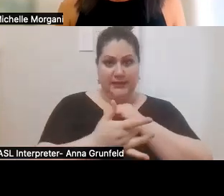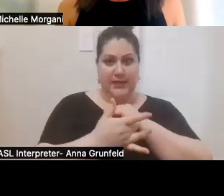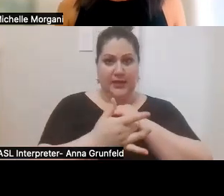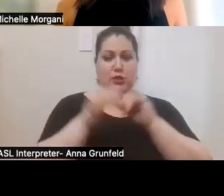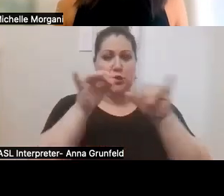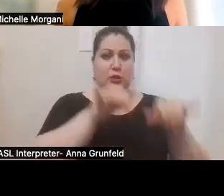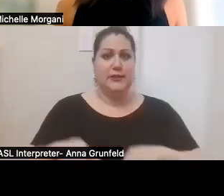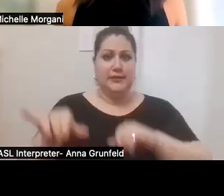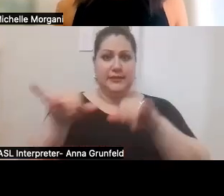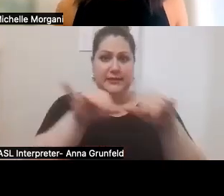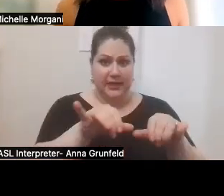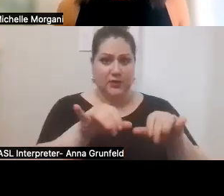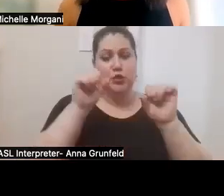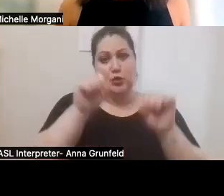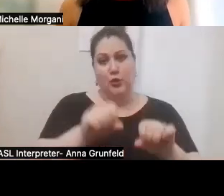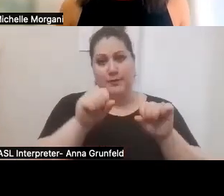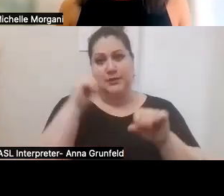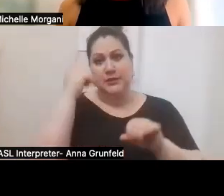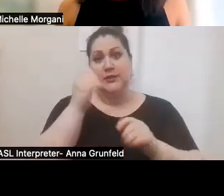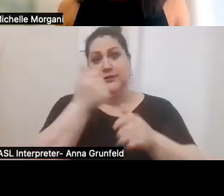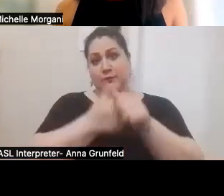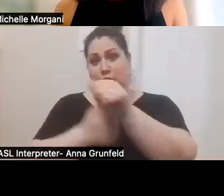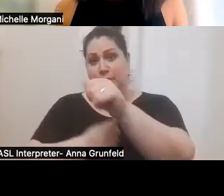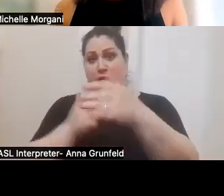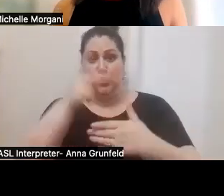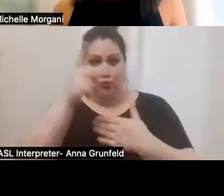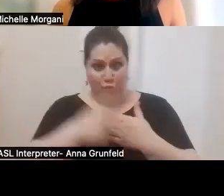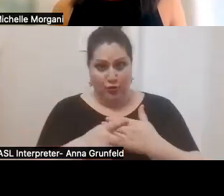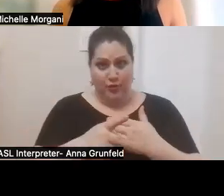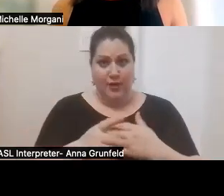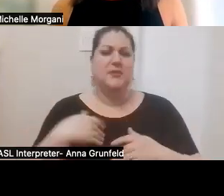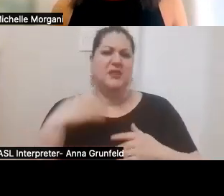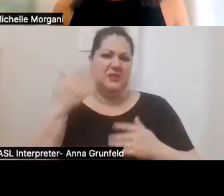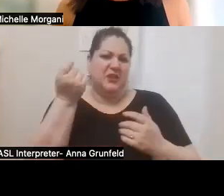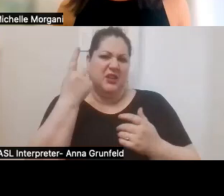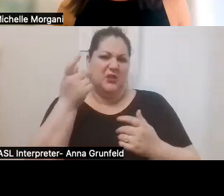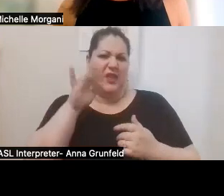We recognize that this is a big, kind of the crux of our work and where the collaboration